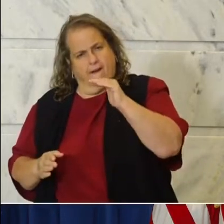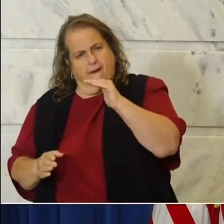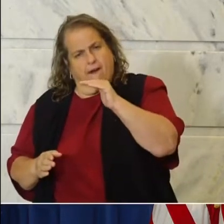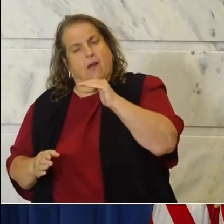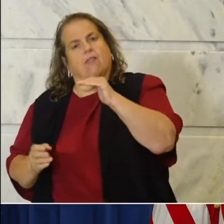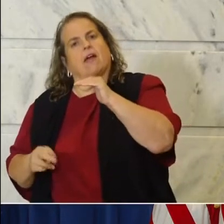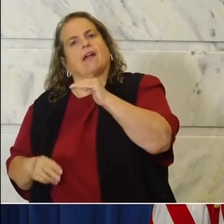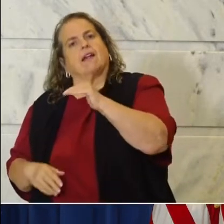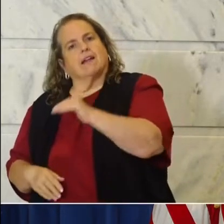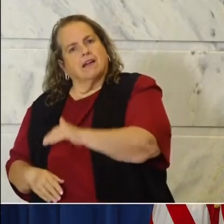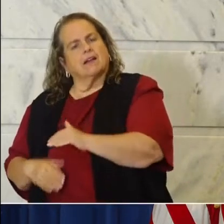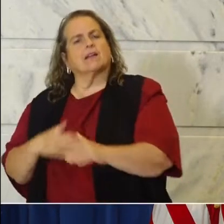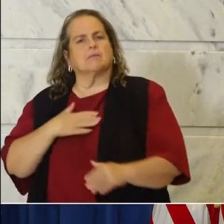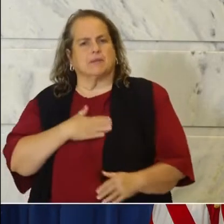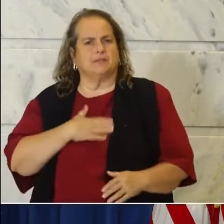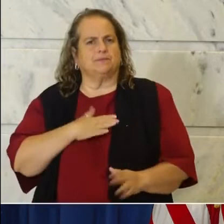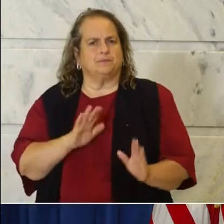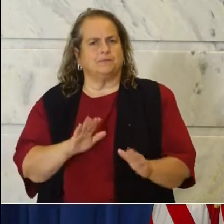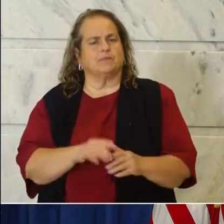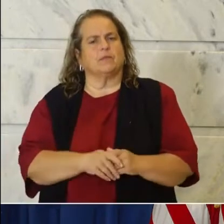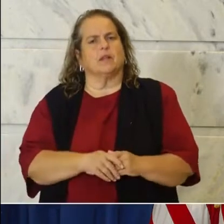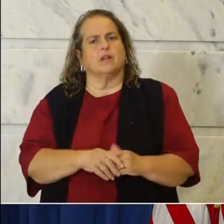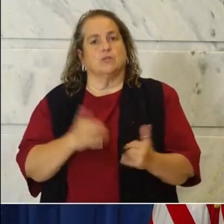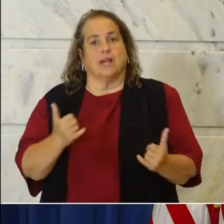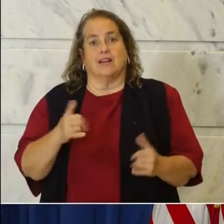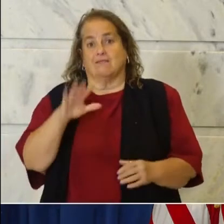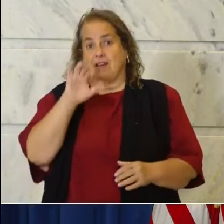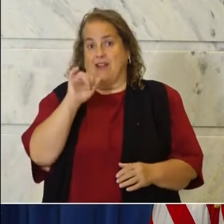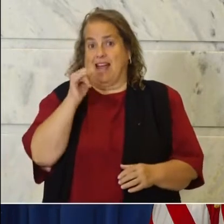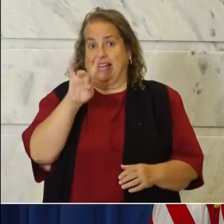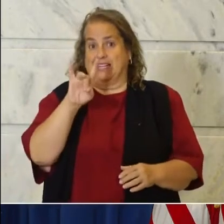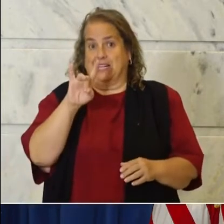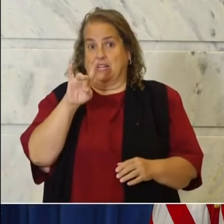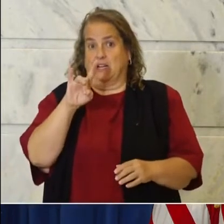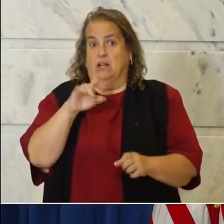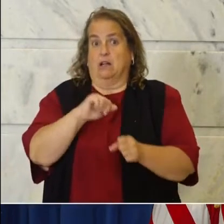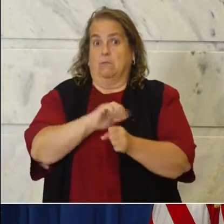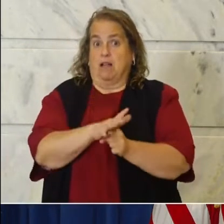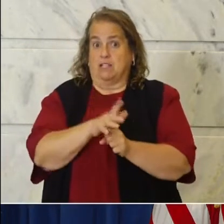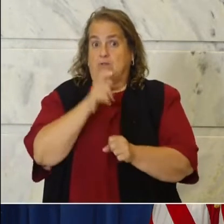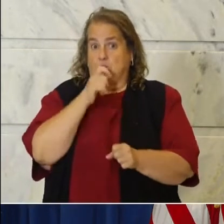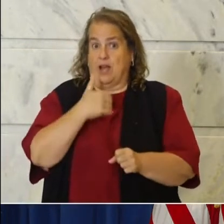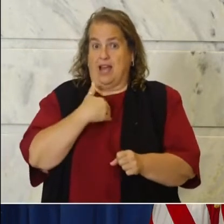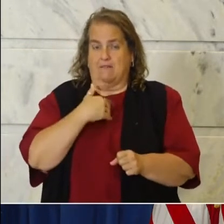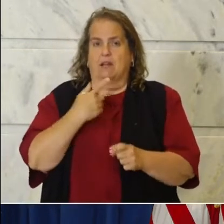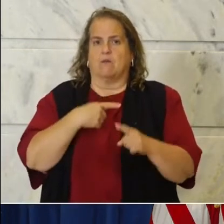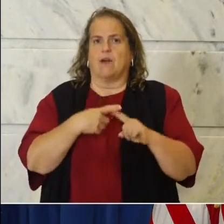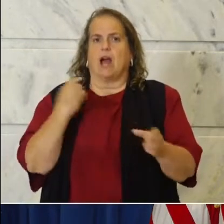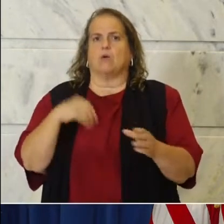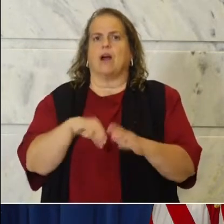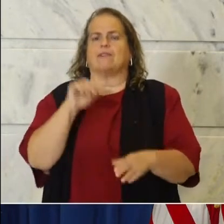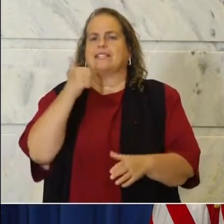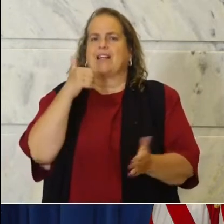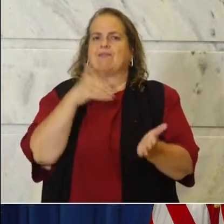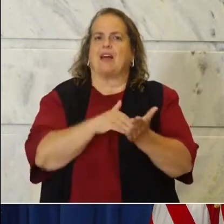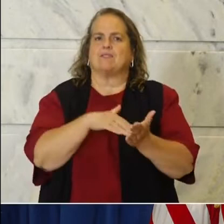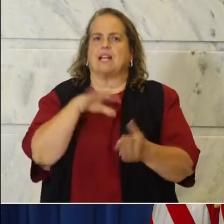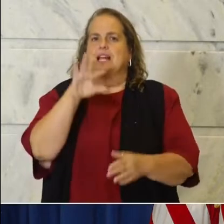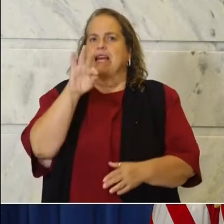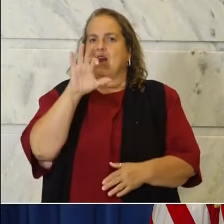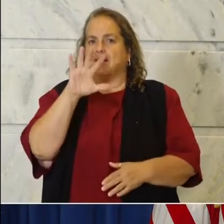Today's 518 positive cases come out of 10,953 total tests. That brings our